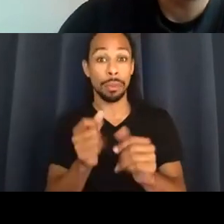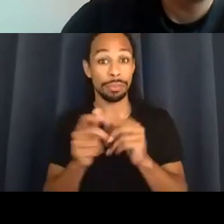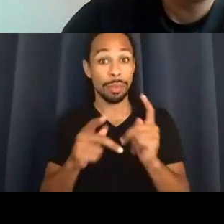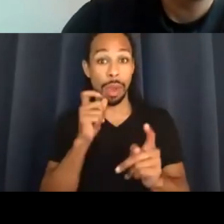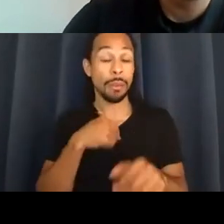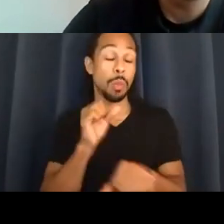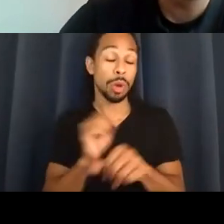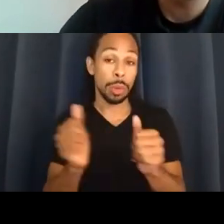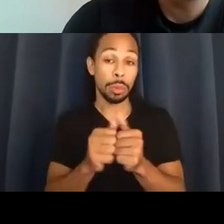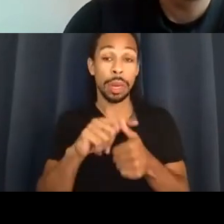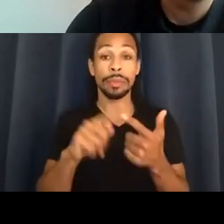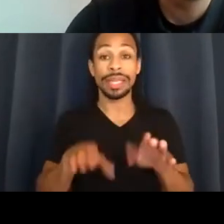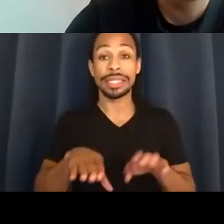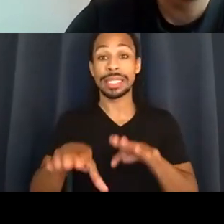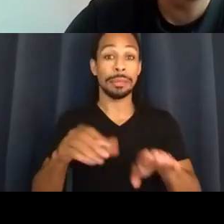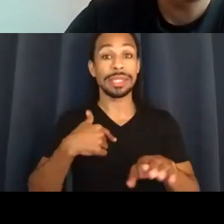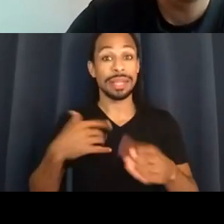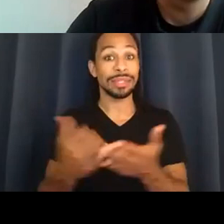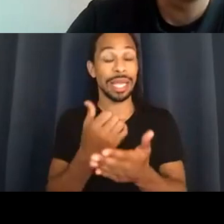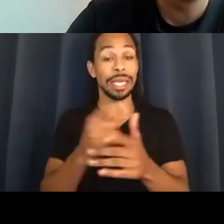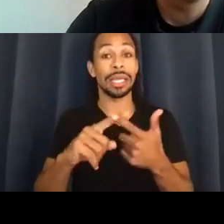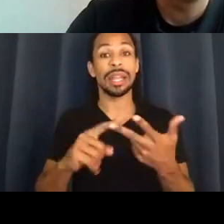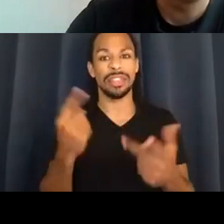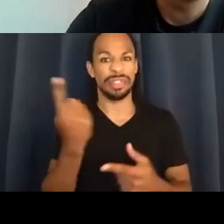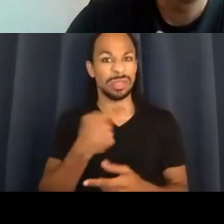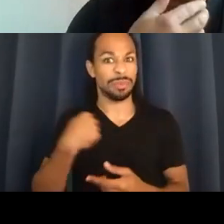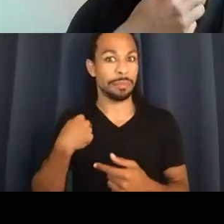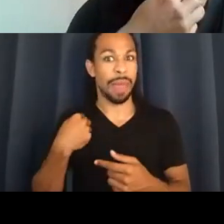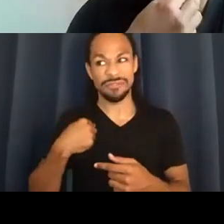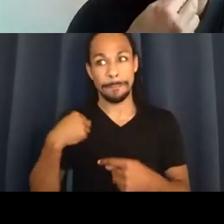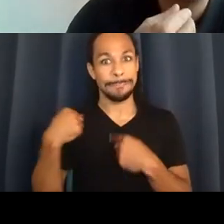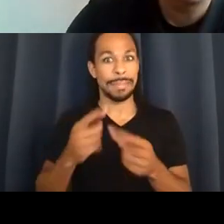I have taken or things we have been doing for a long time, but I think it comes down